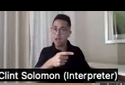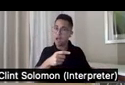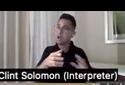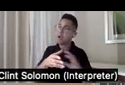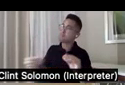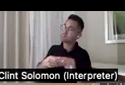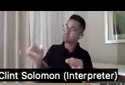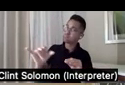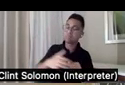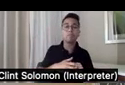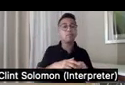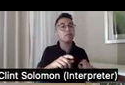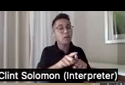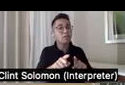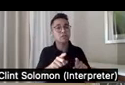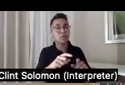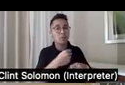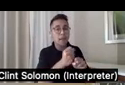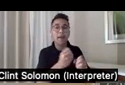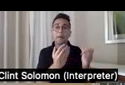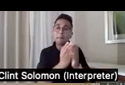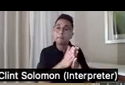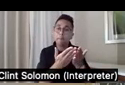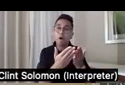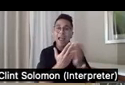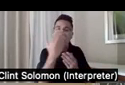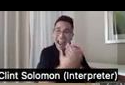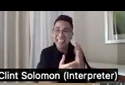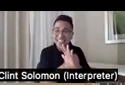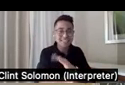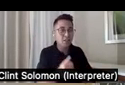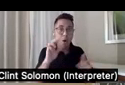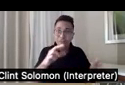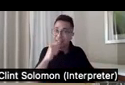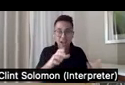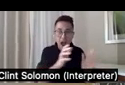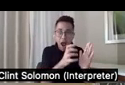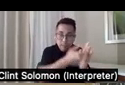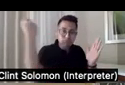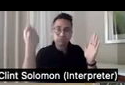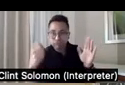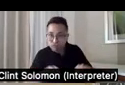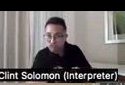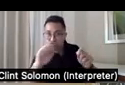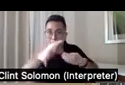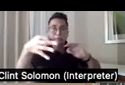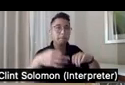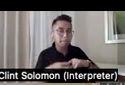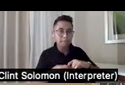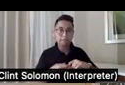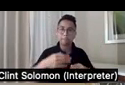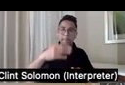skills hopefully not ripping the representations off the page top and bottom left to right